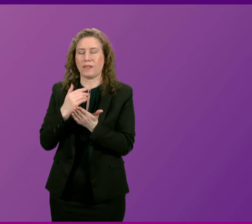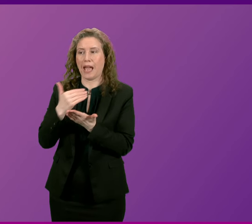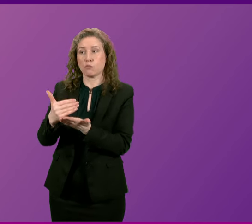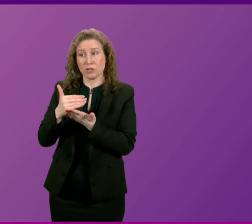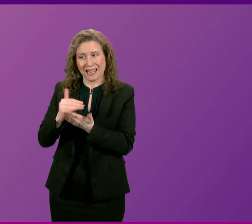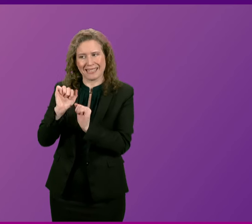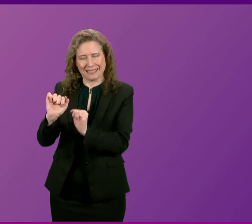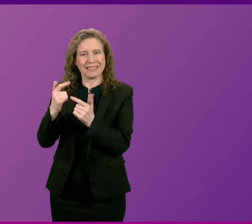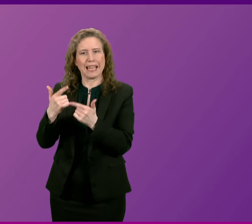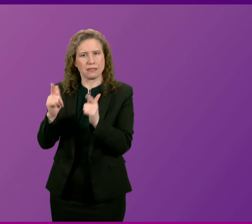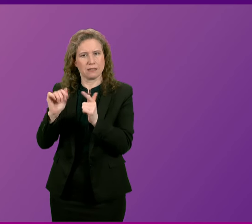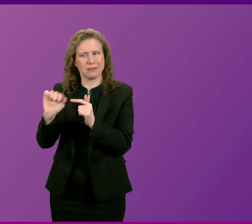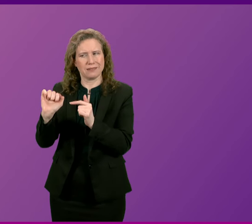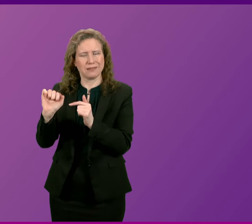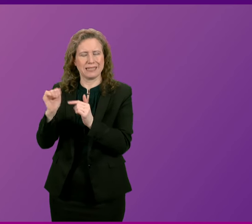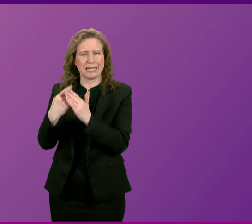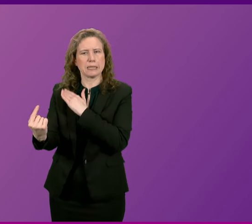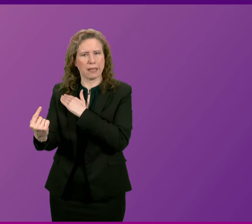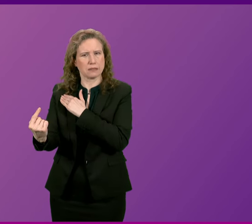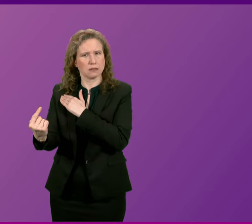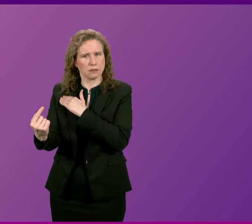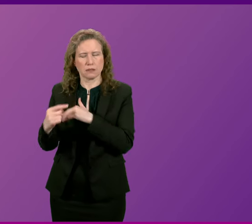independence of the Lord Advocate by my actions.